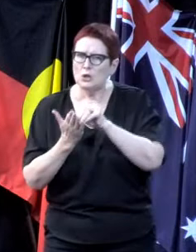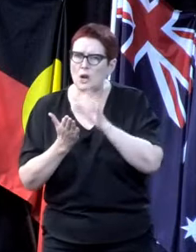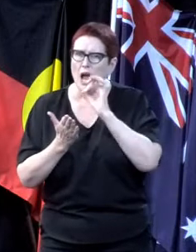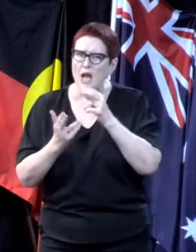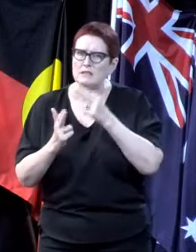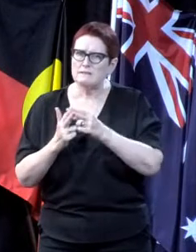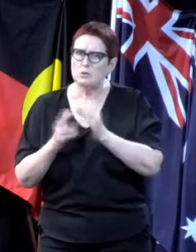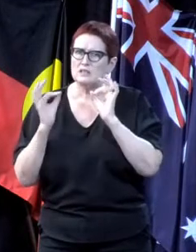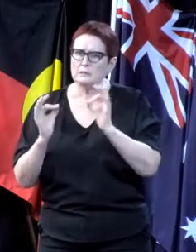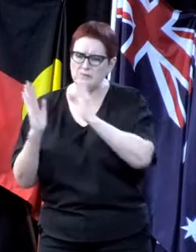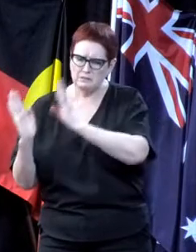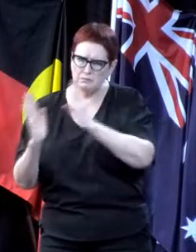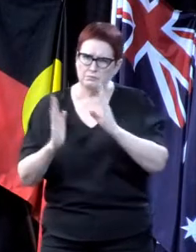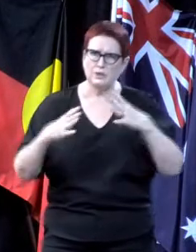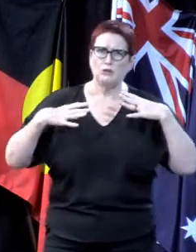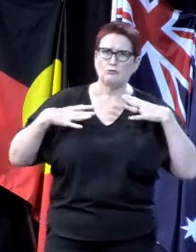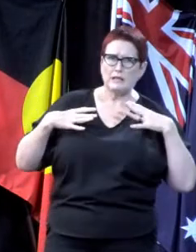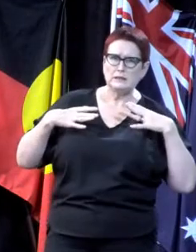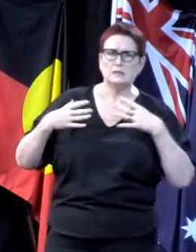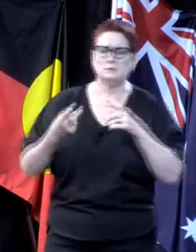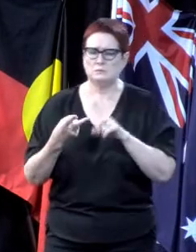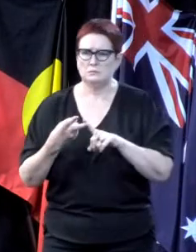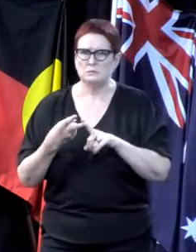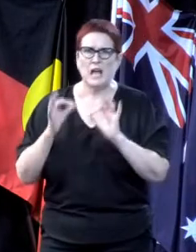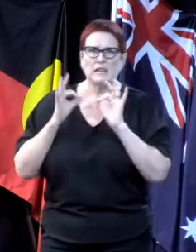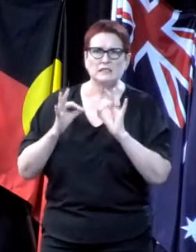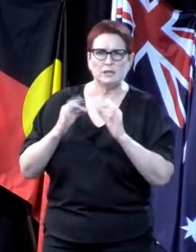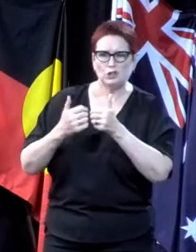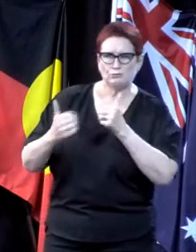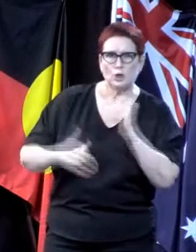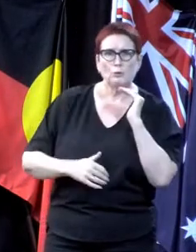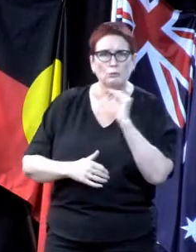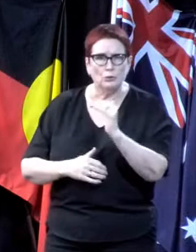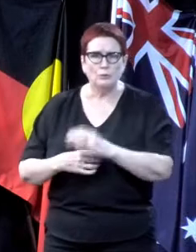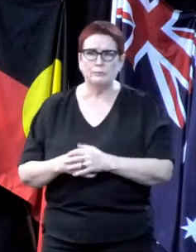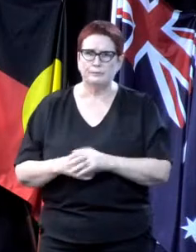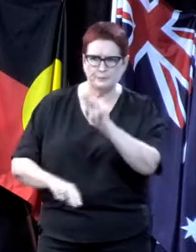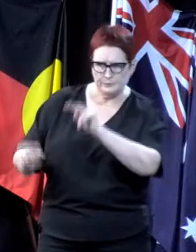in the room located, if needing to - looking at the room, being at Ingham High.